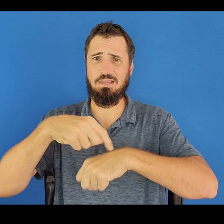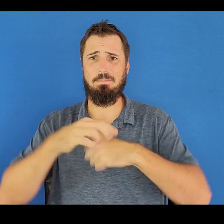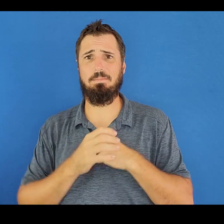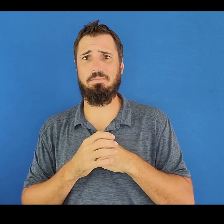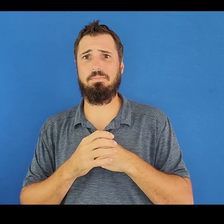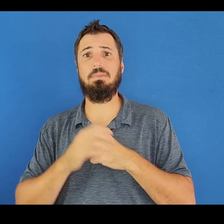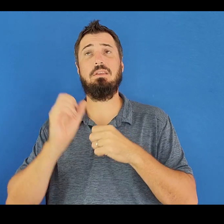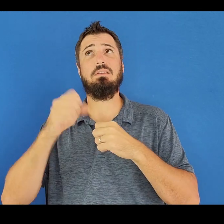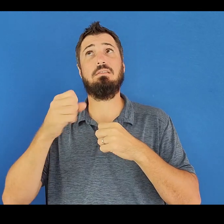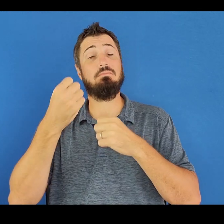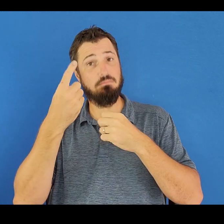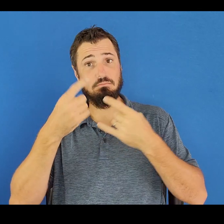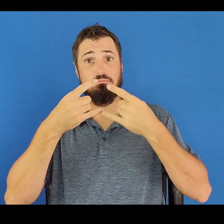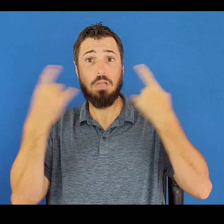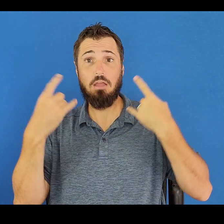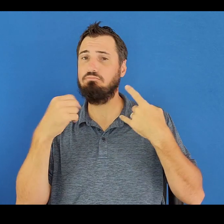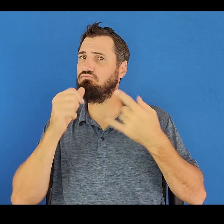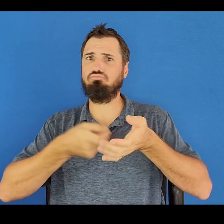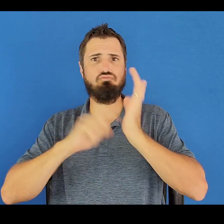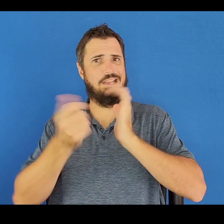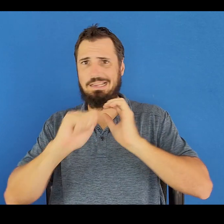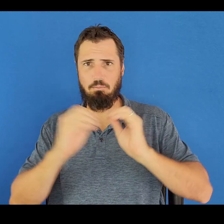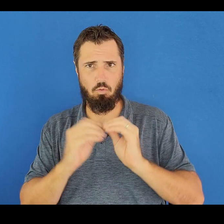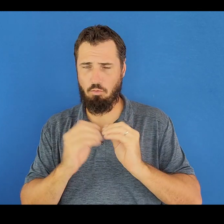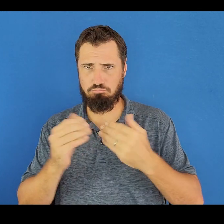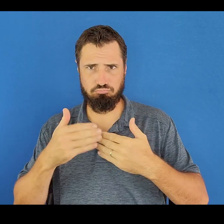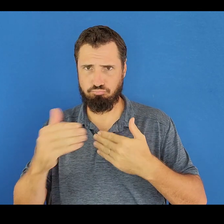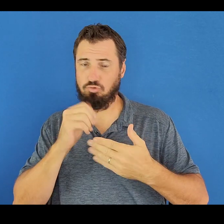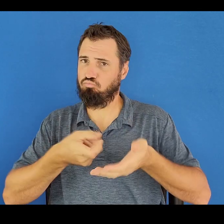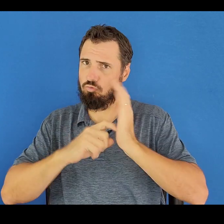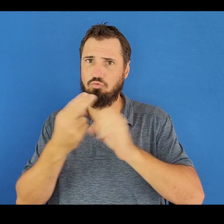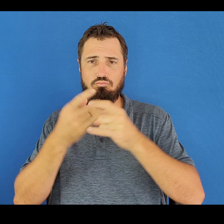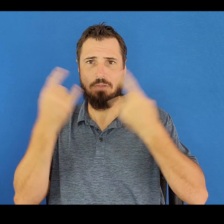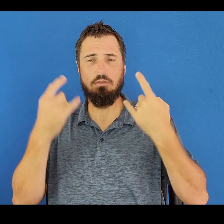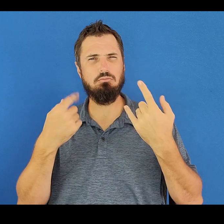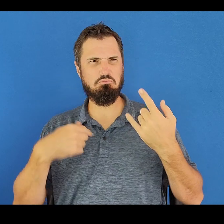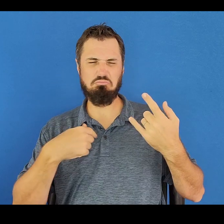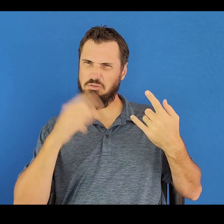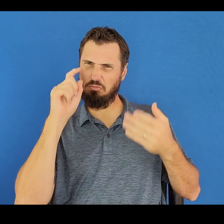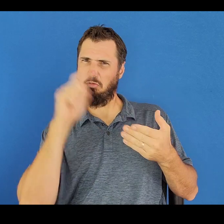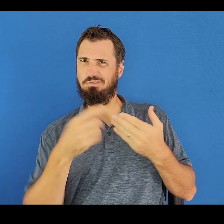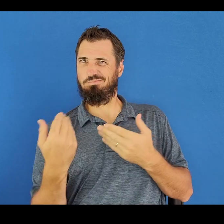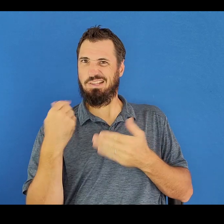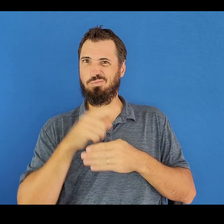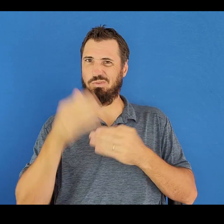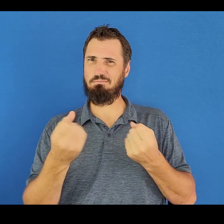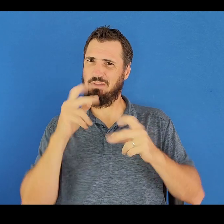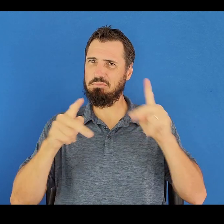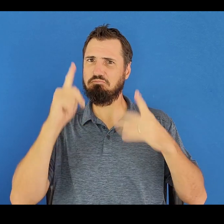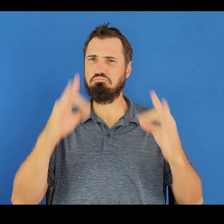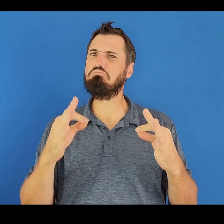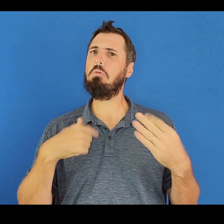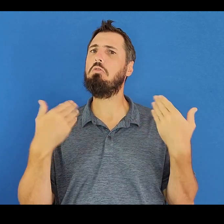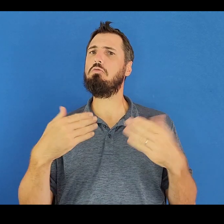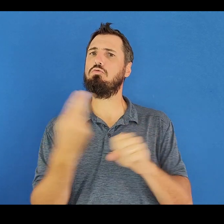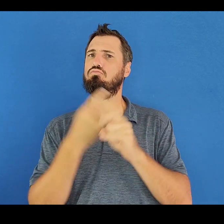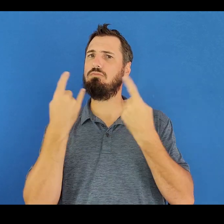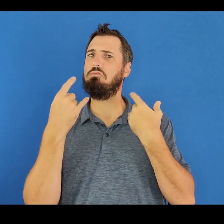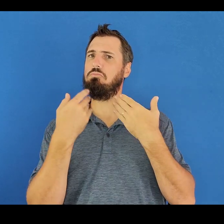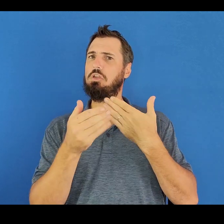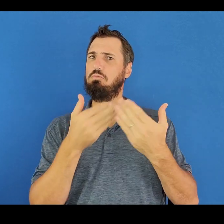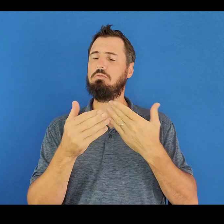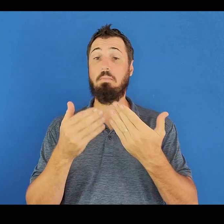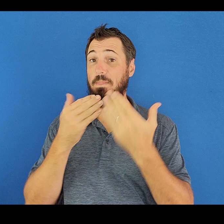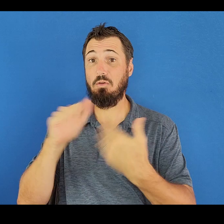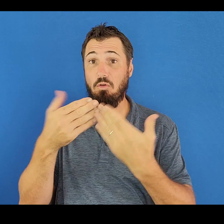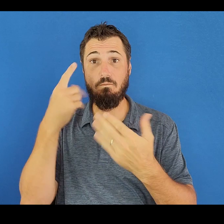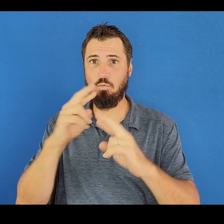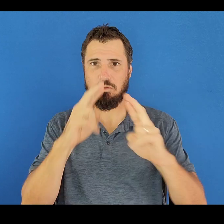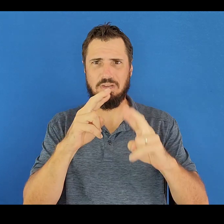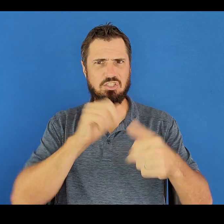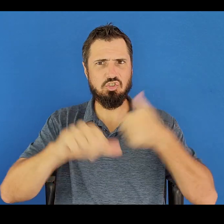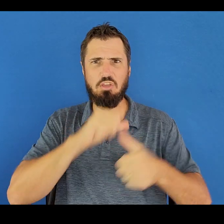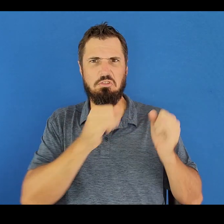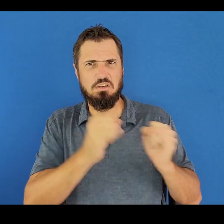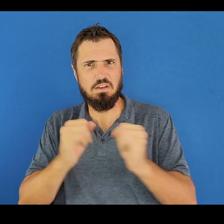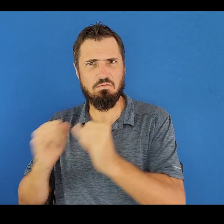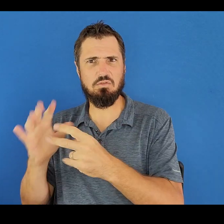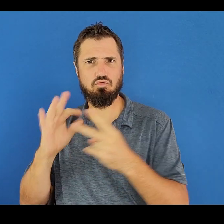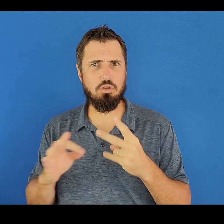While masks are no longer required by law, we saw a lot of people choosing to wear masks in stores over the weekend. Thanks everyone for respecting each other and our choices for our